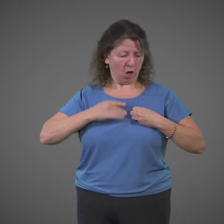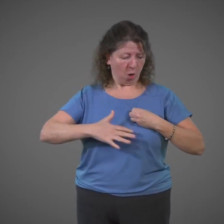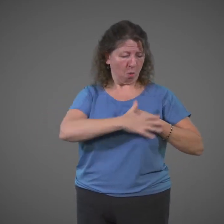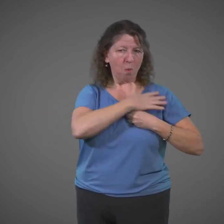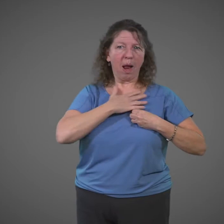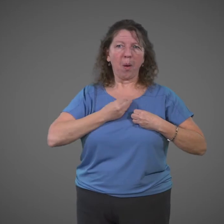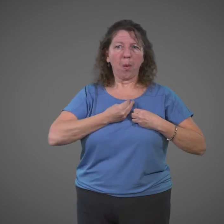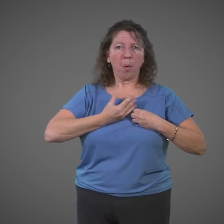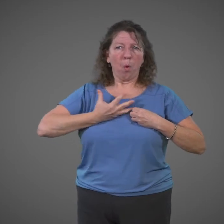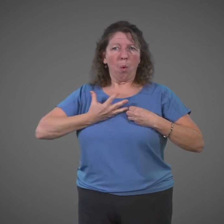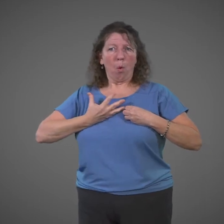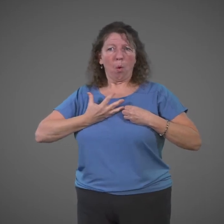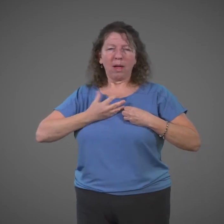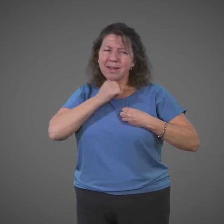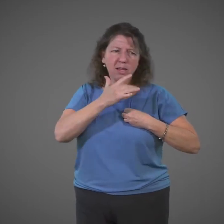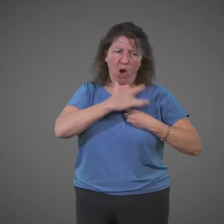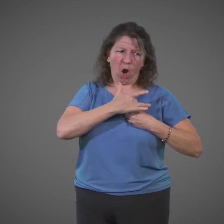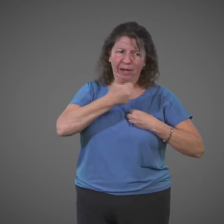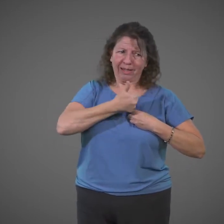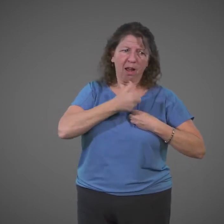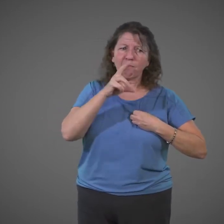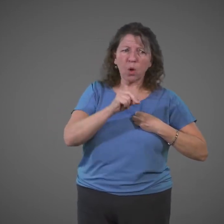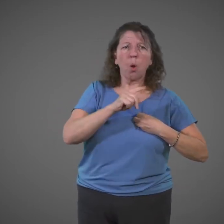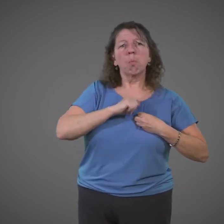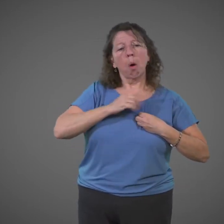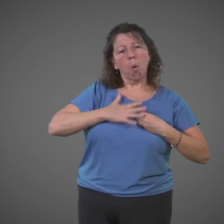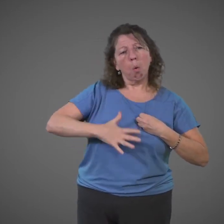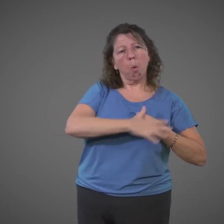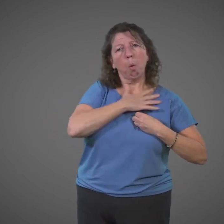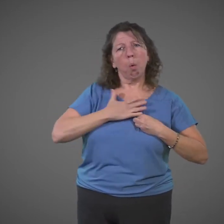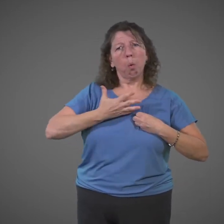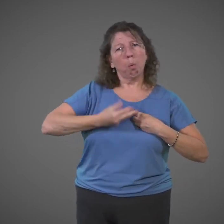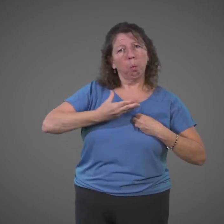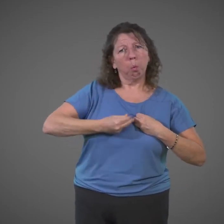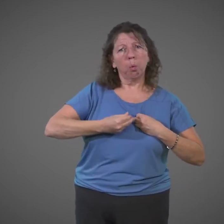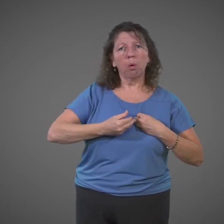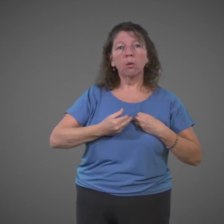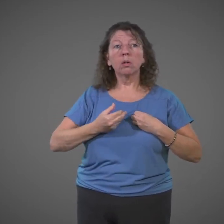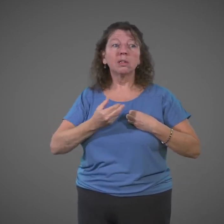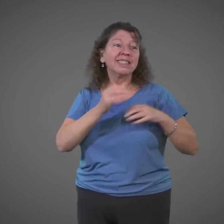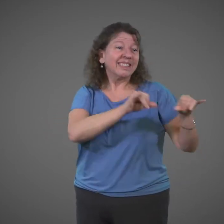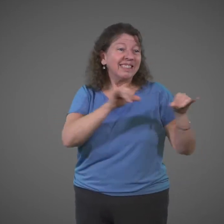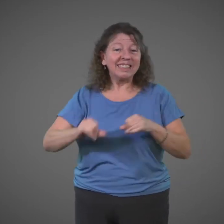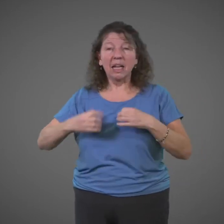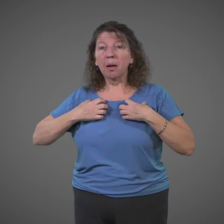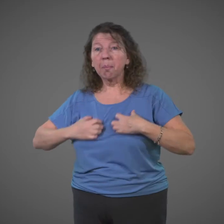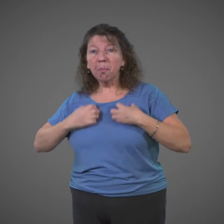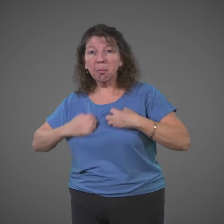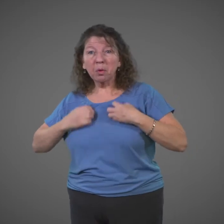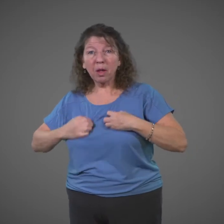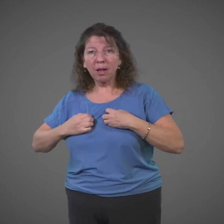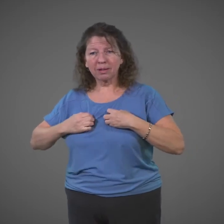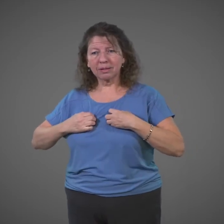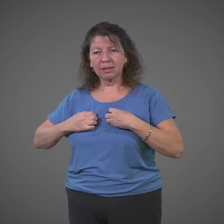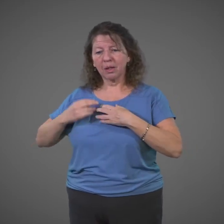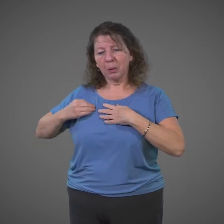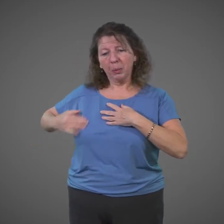There could be internal swelling near the heart, not the heart itself, but tissue near the heart could be swollen